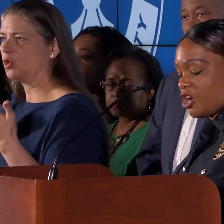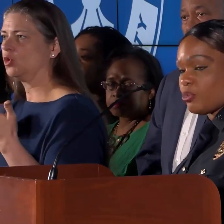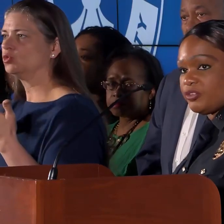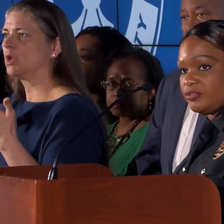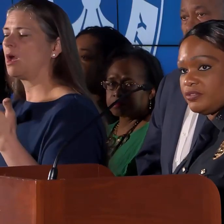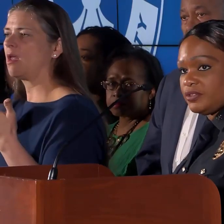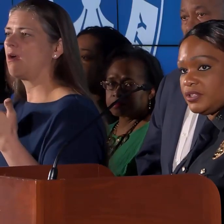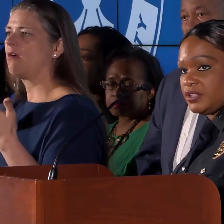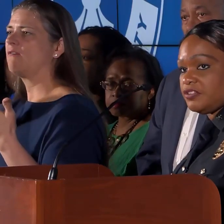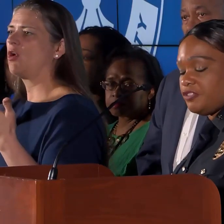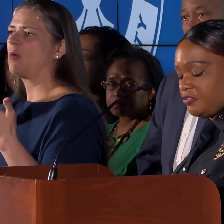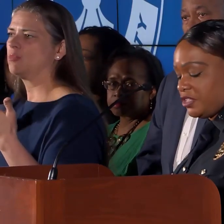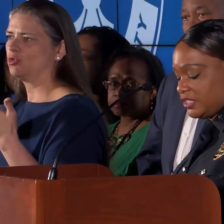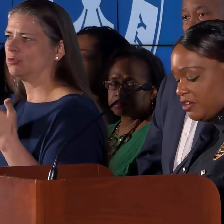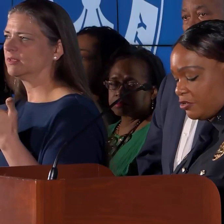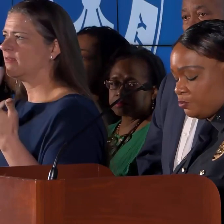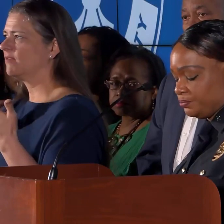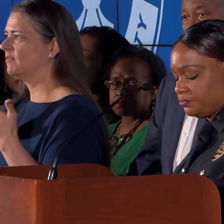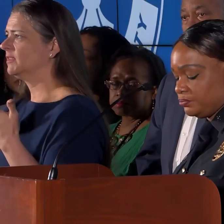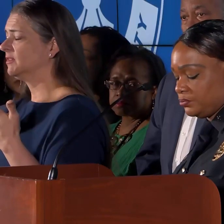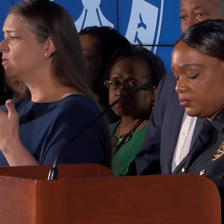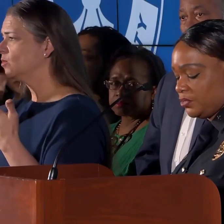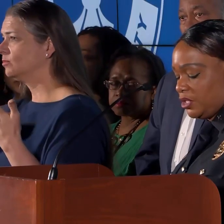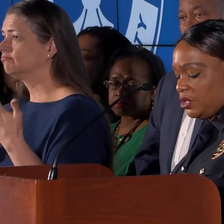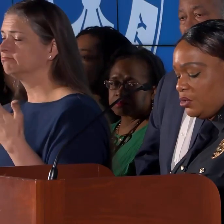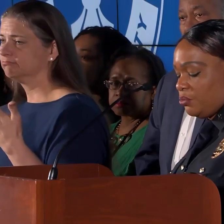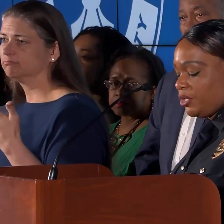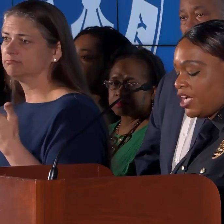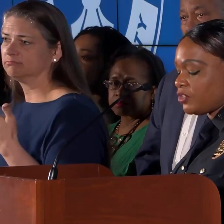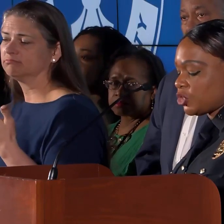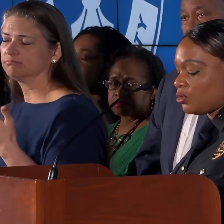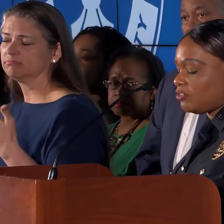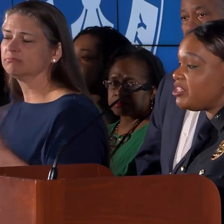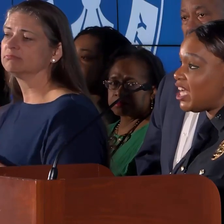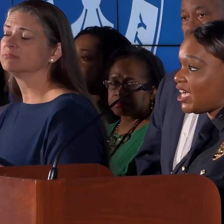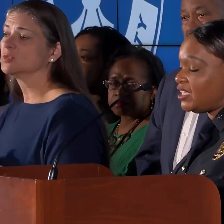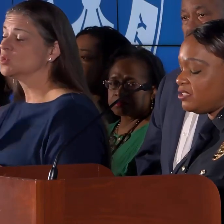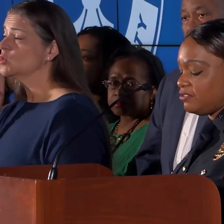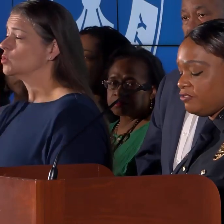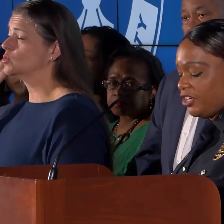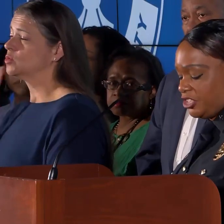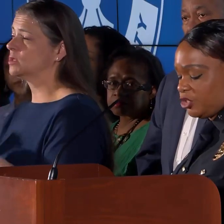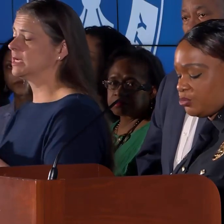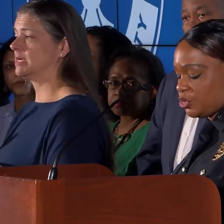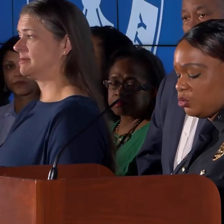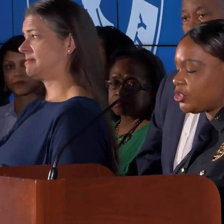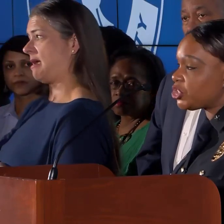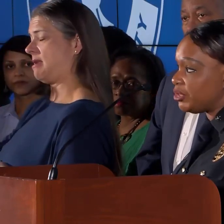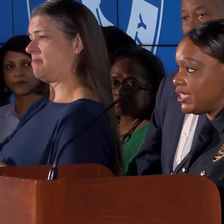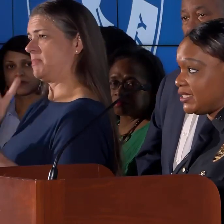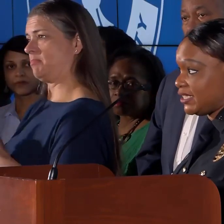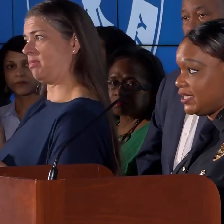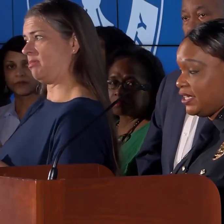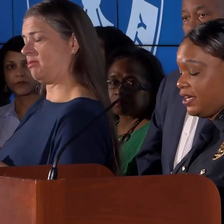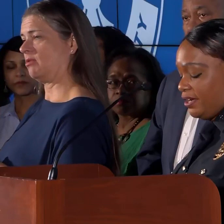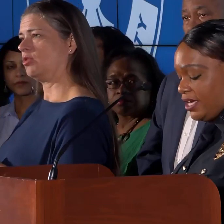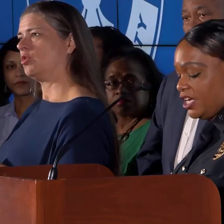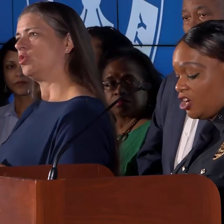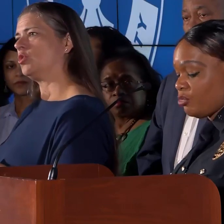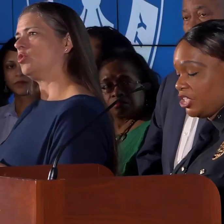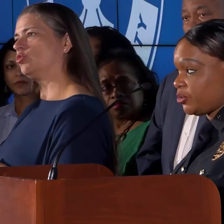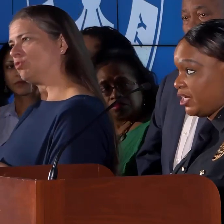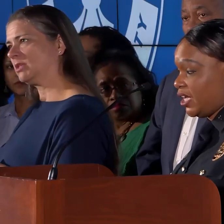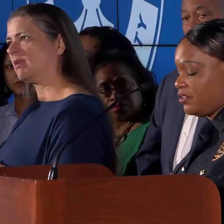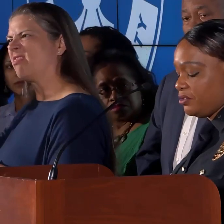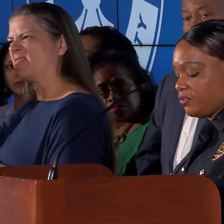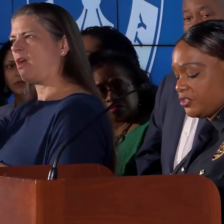farmer 57. we have a total of nine victims who were treated and are being treated at a university